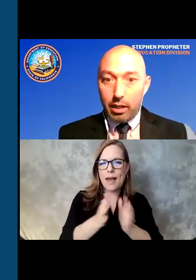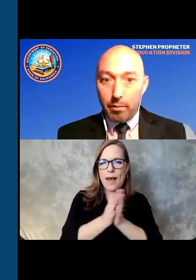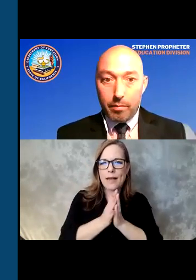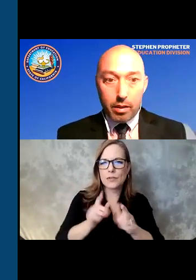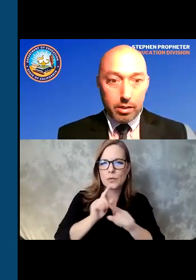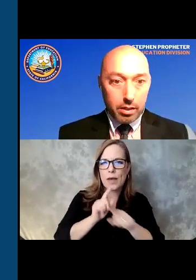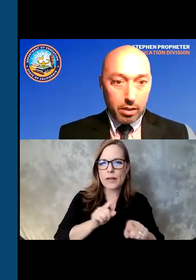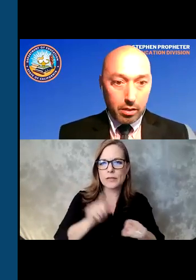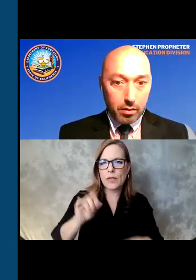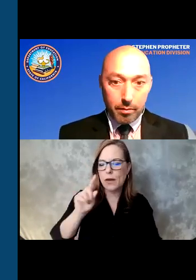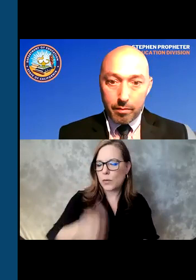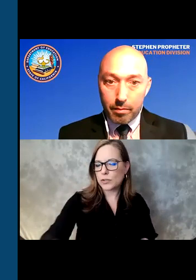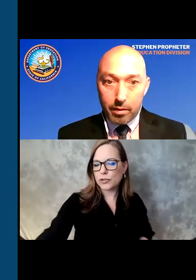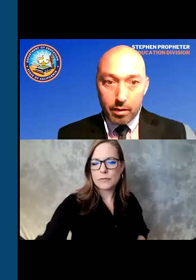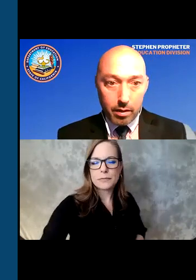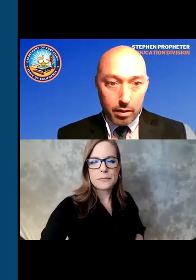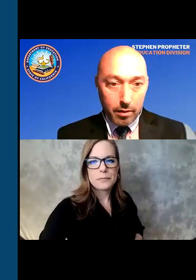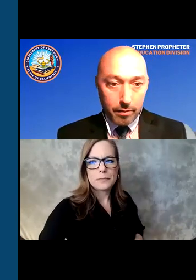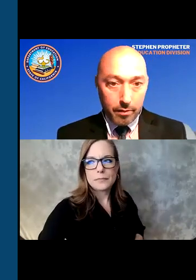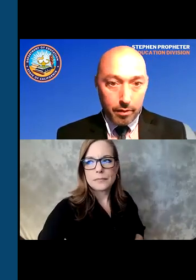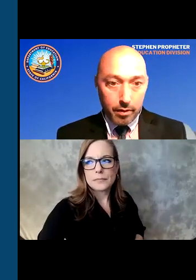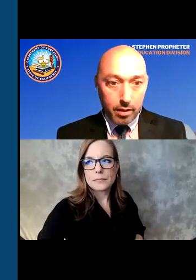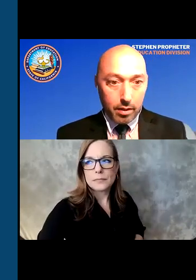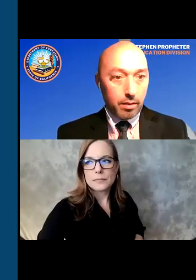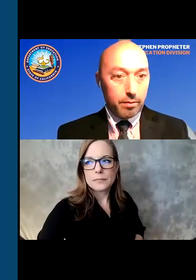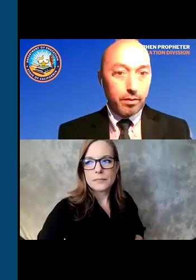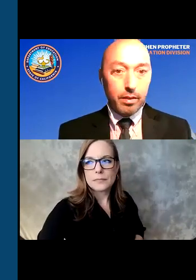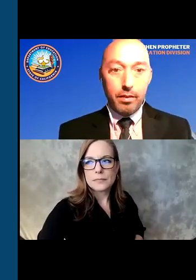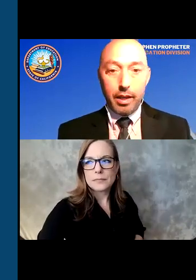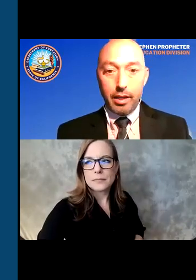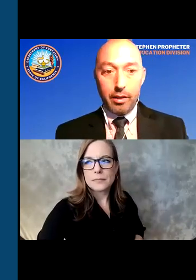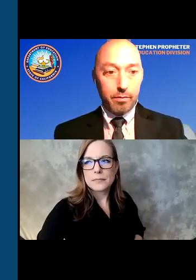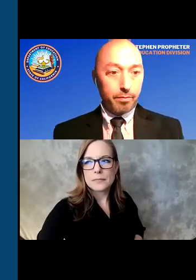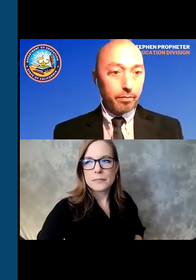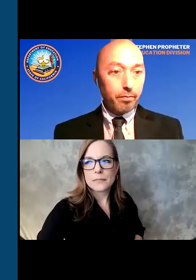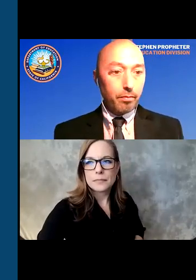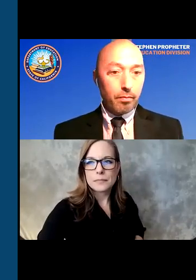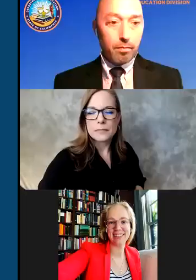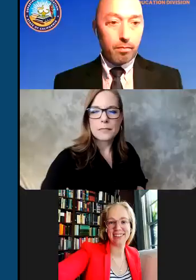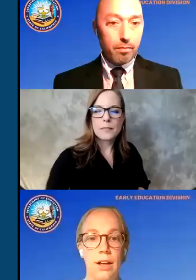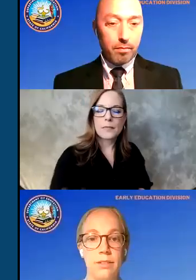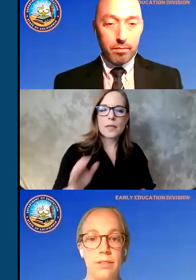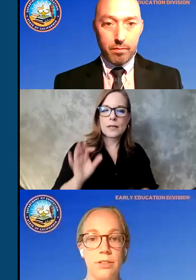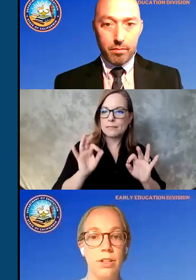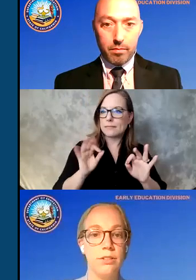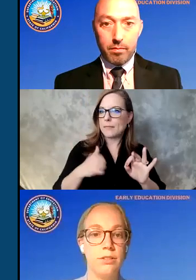Virginia Early: I can take this one Steve. So the question we got is: As a charter school